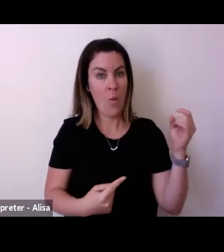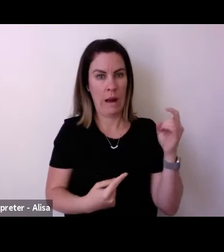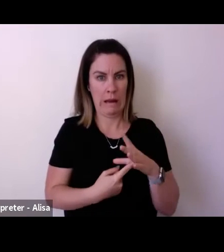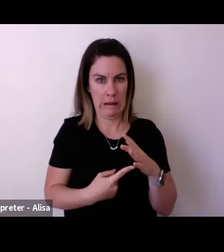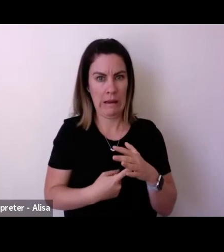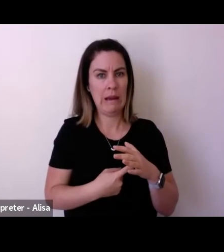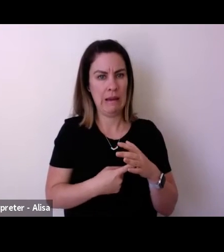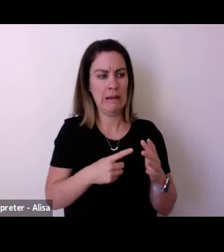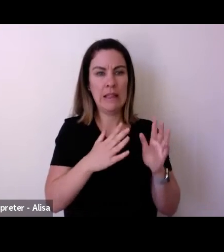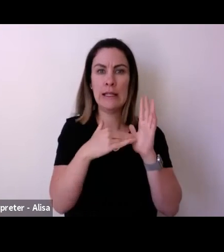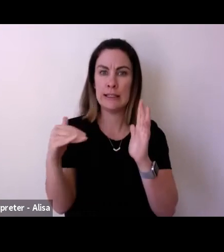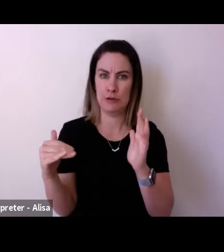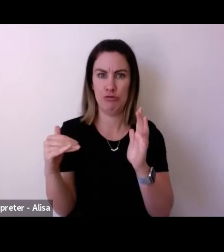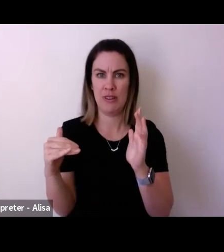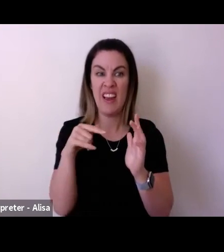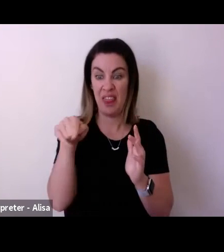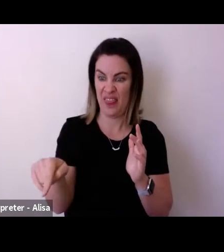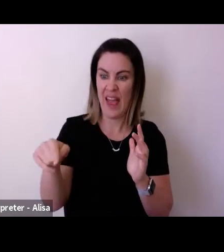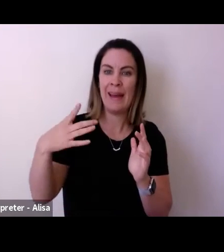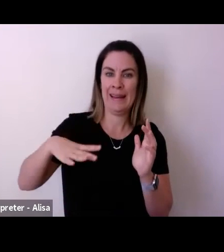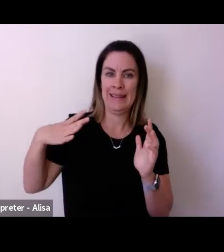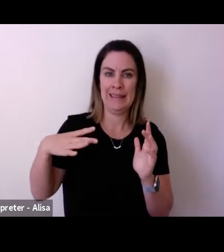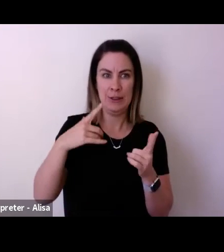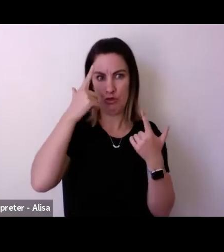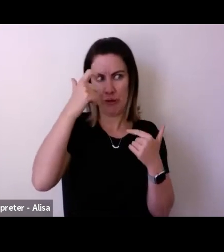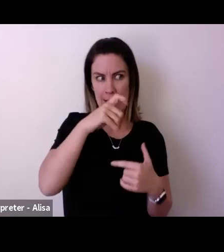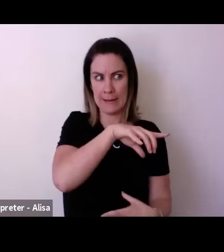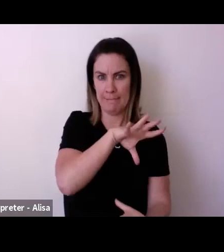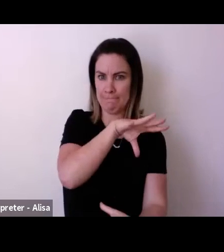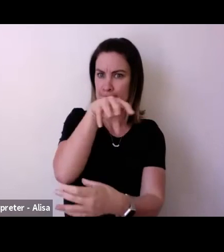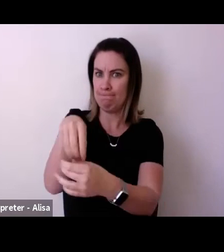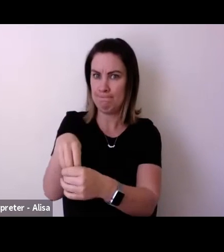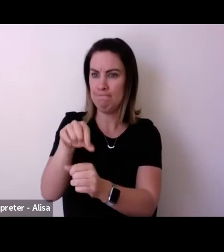that need the input of creative talent. To do their work.